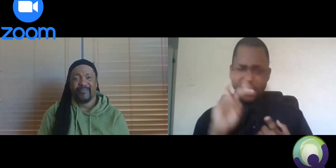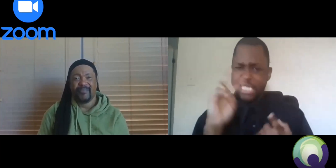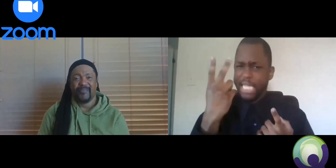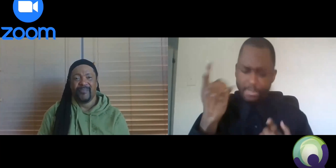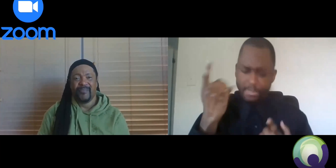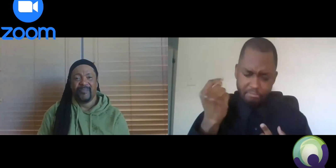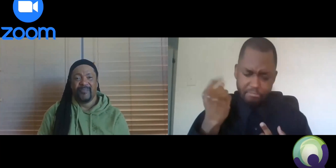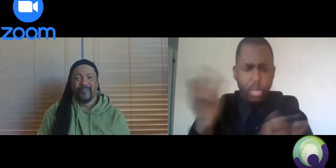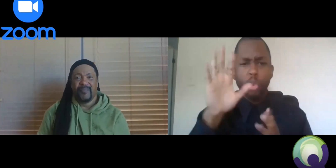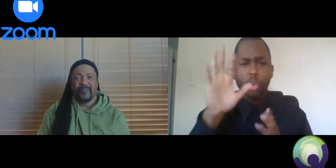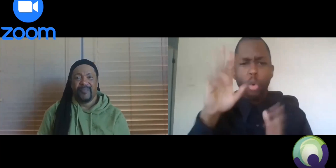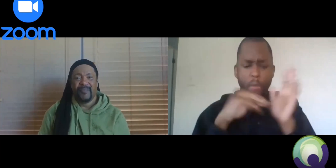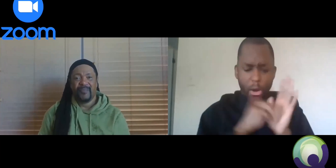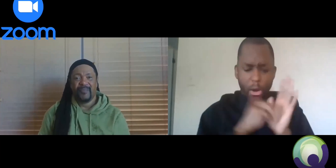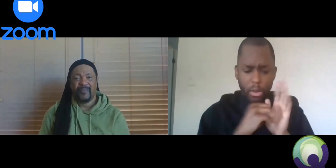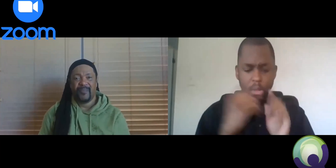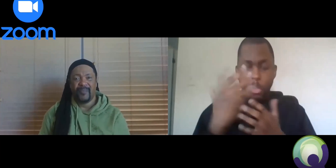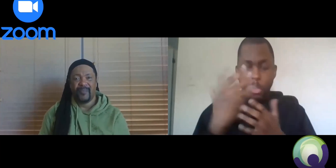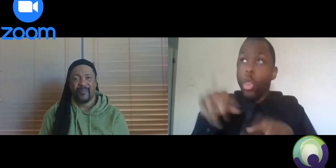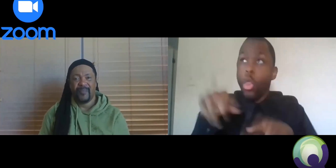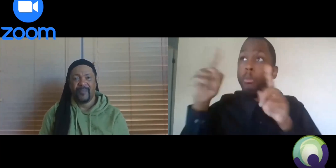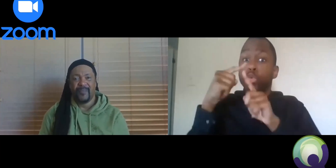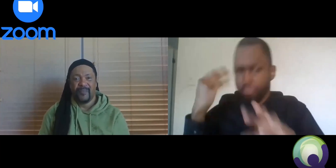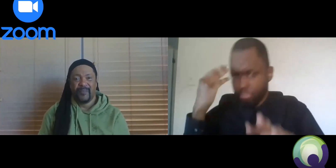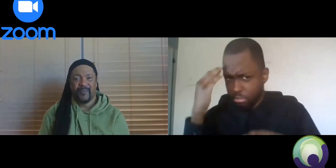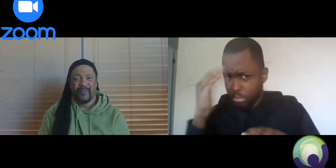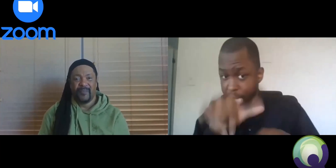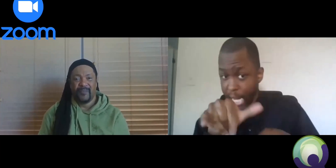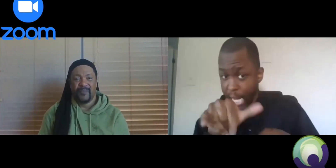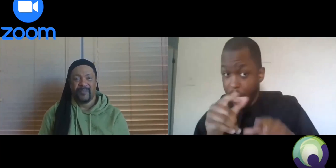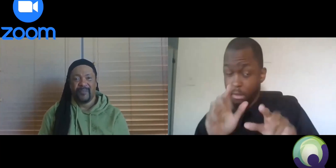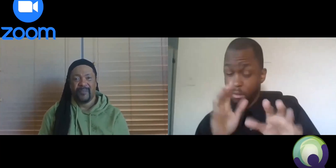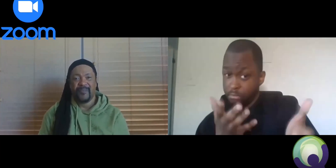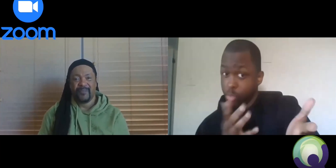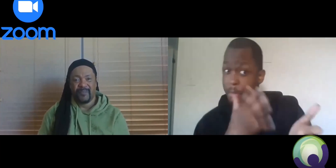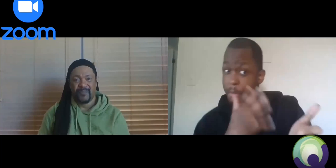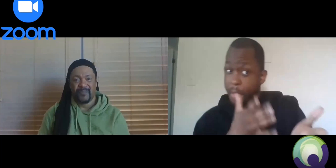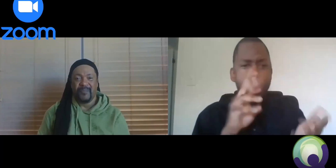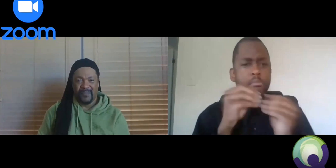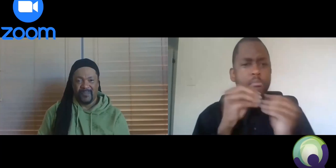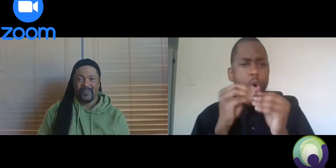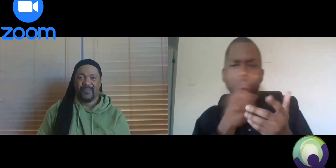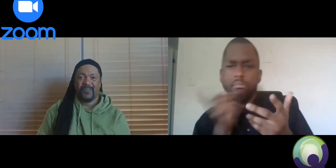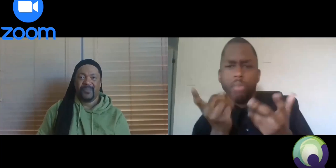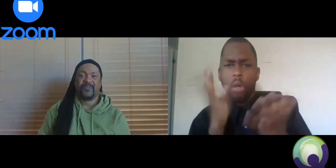Next, who was your role model, who did you look up to? Was it your grandmother,